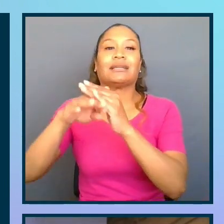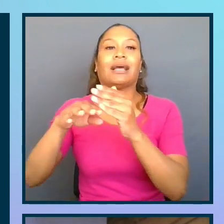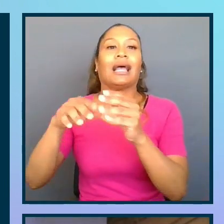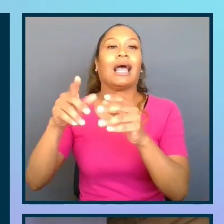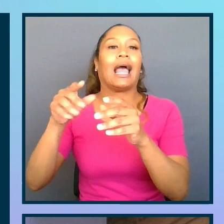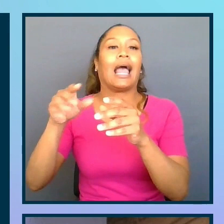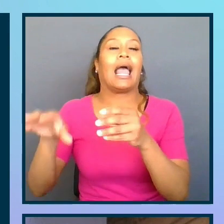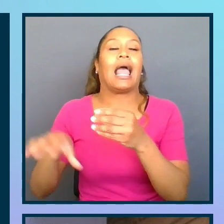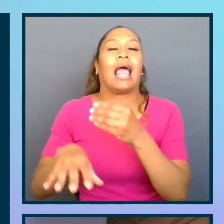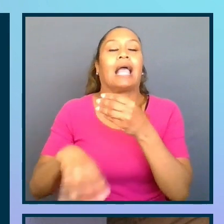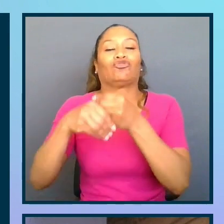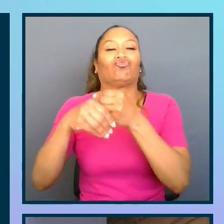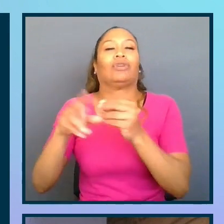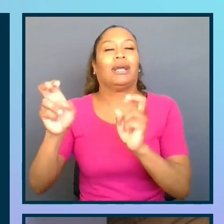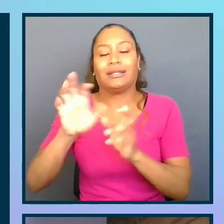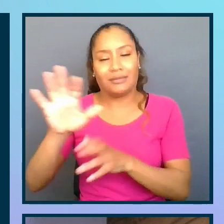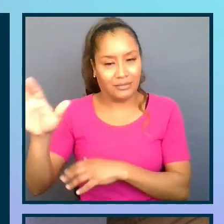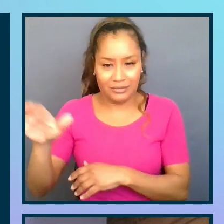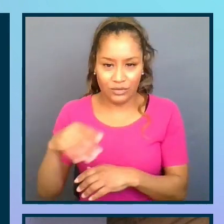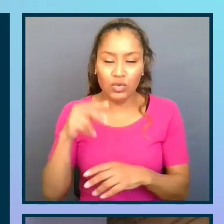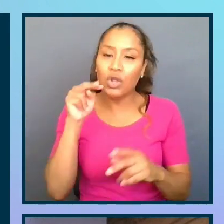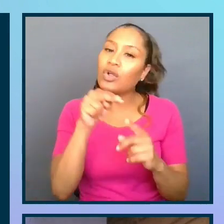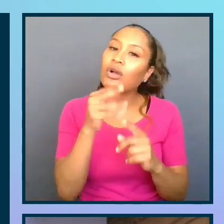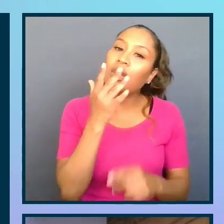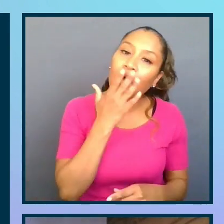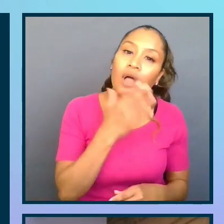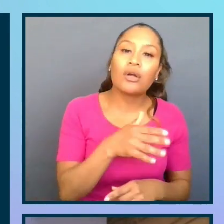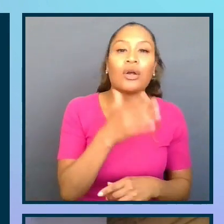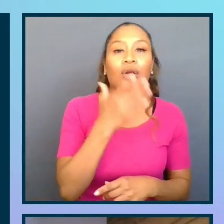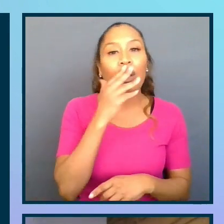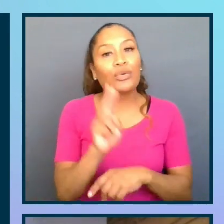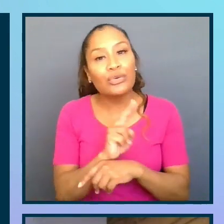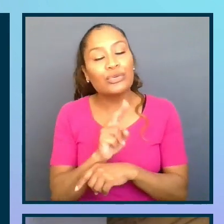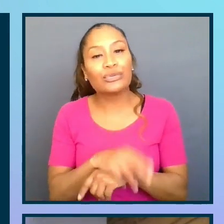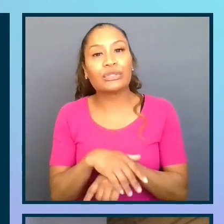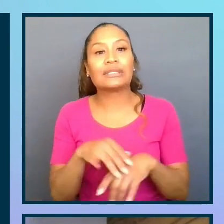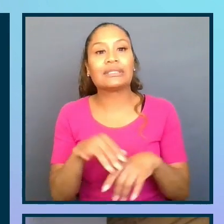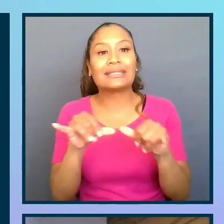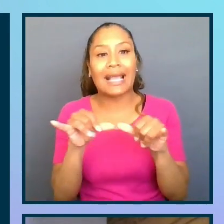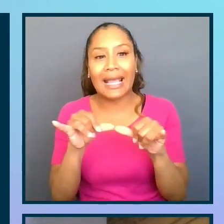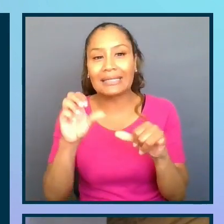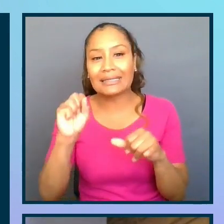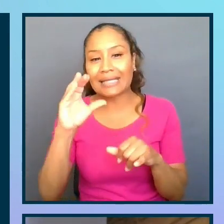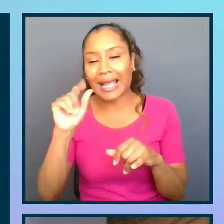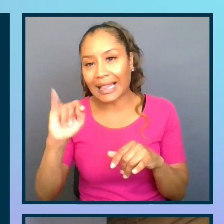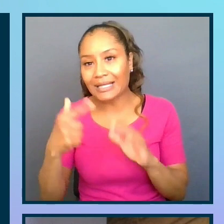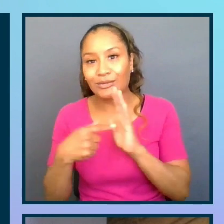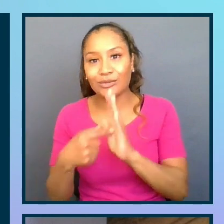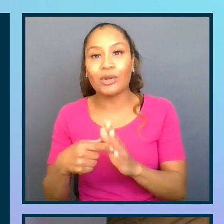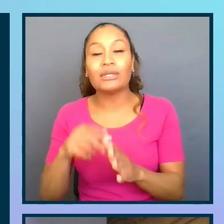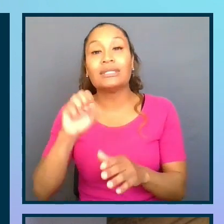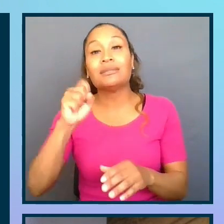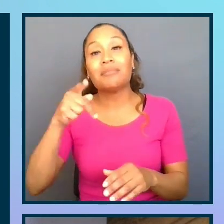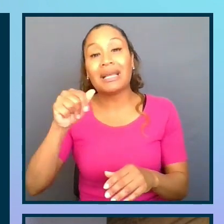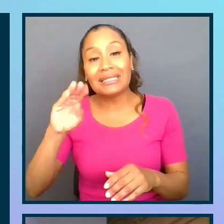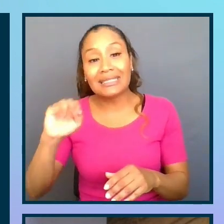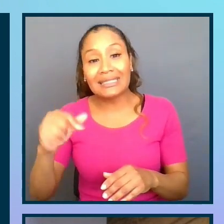So we look at color use, we show scaling, we show spacing, alignment to maximize readability,